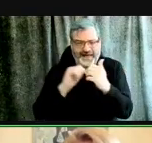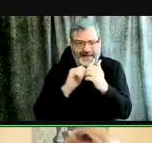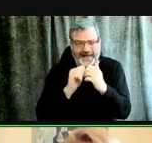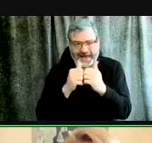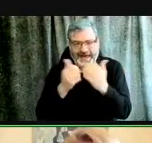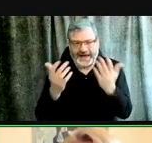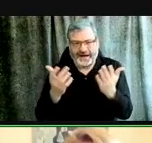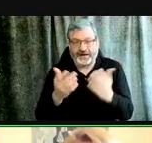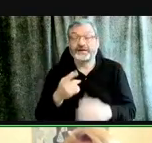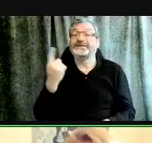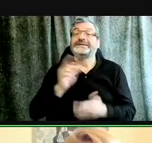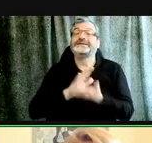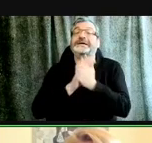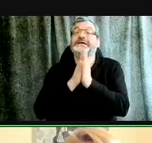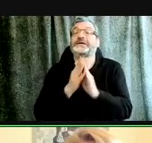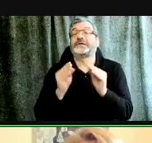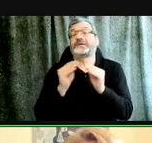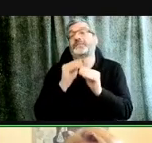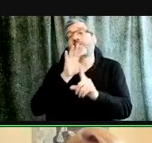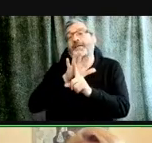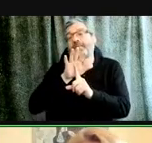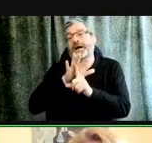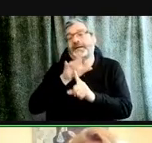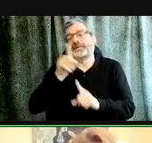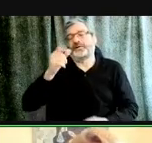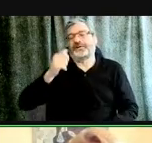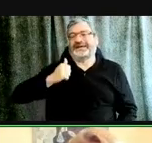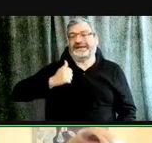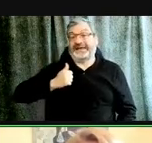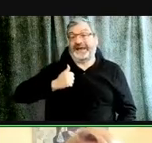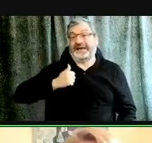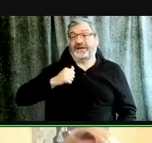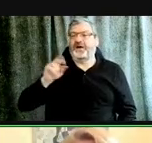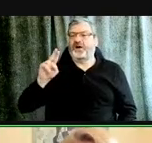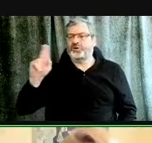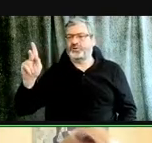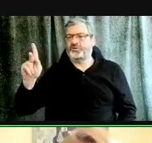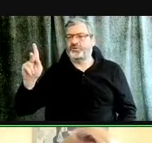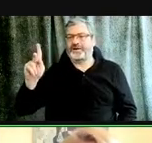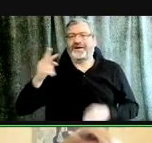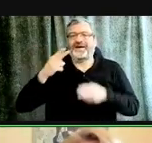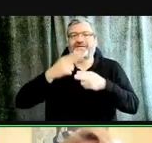and more popular in Canada and the UK, and that is social prescribing,